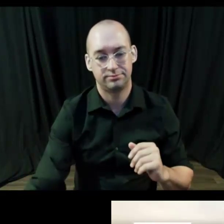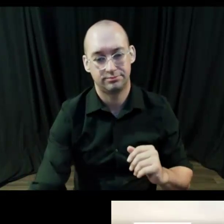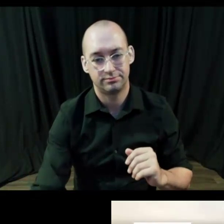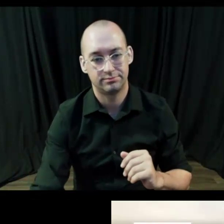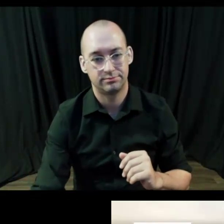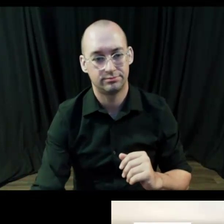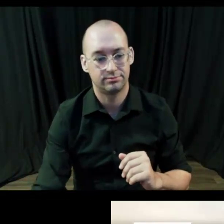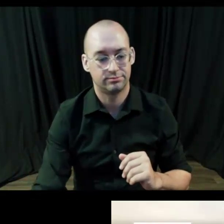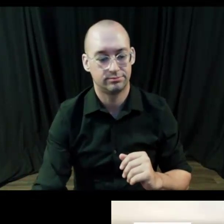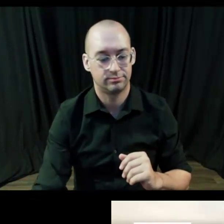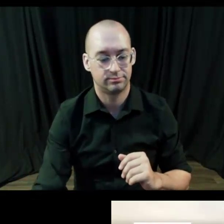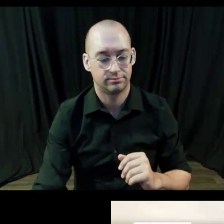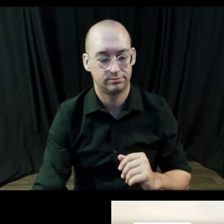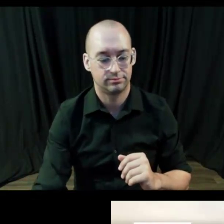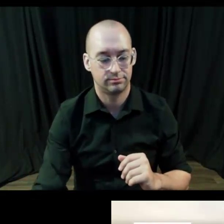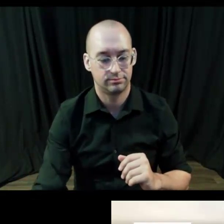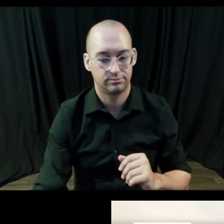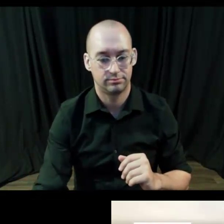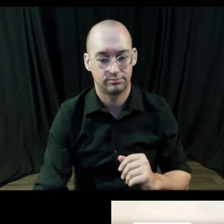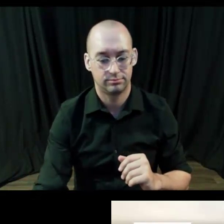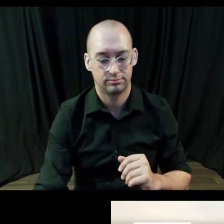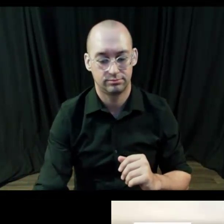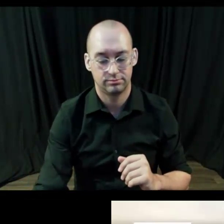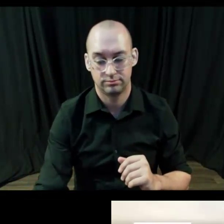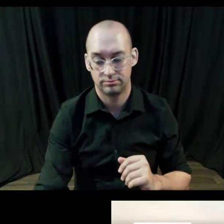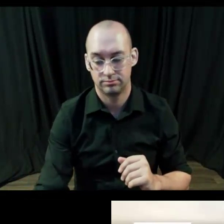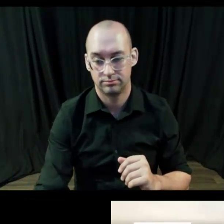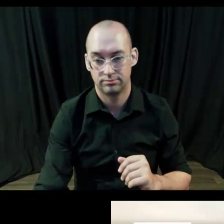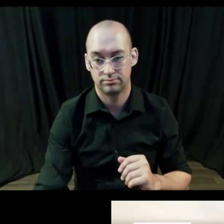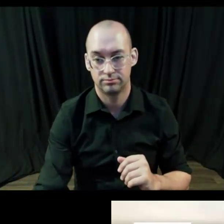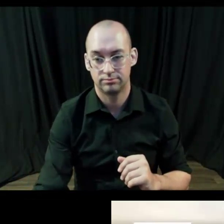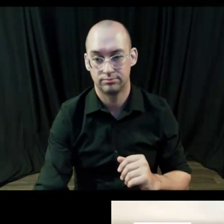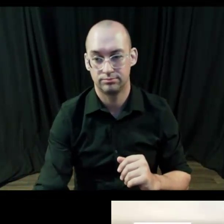Mimi, if you'd like to start, unmute yourself and ask your question, please.